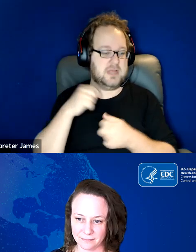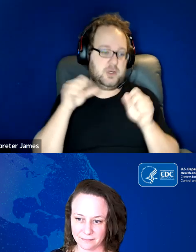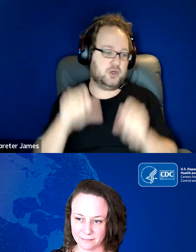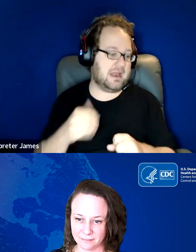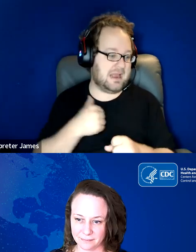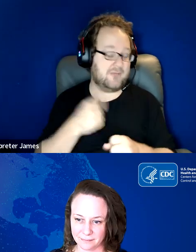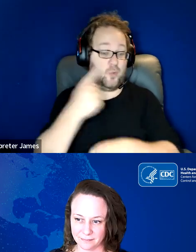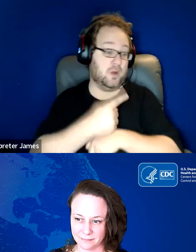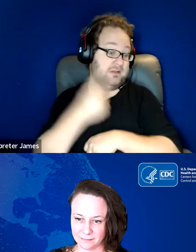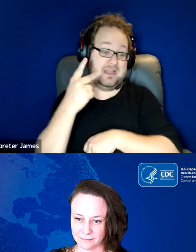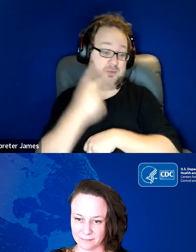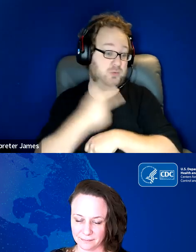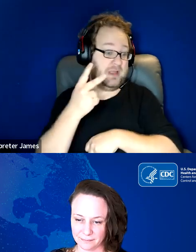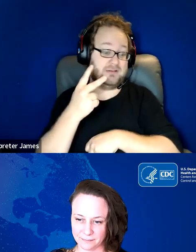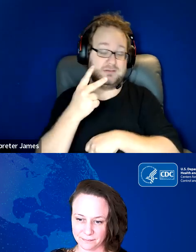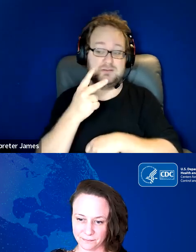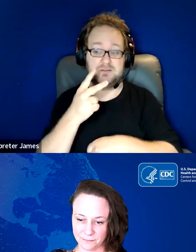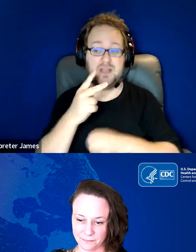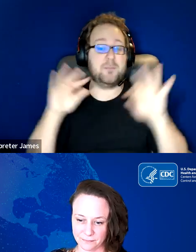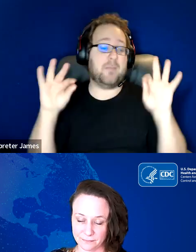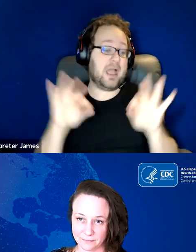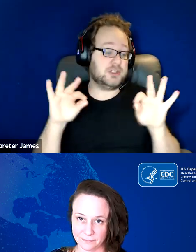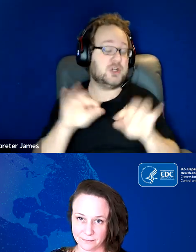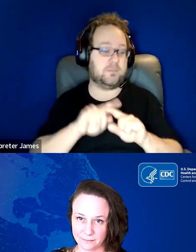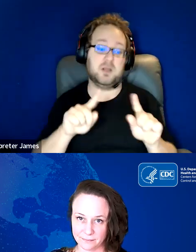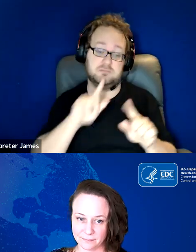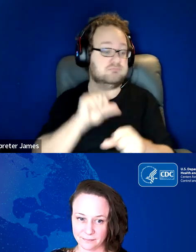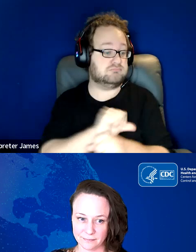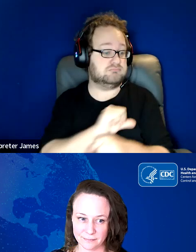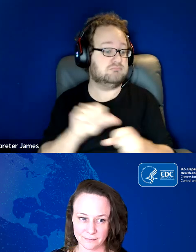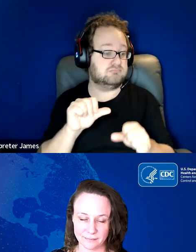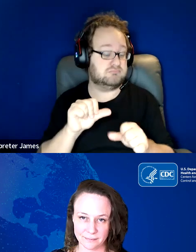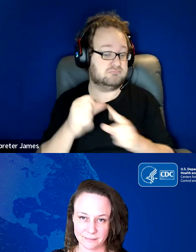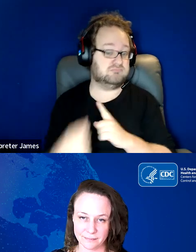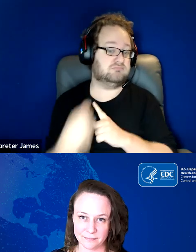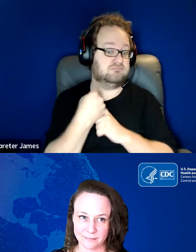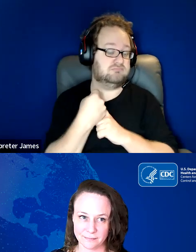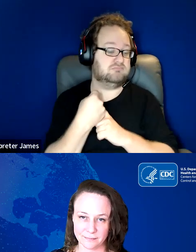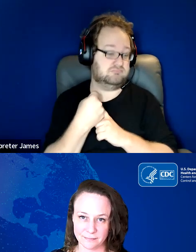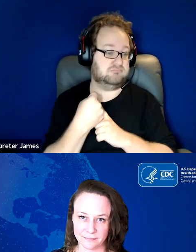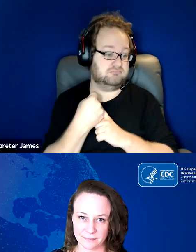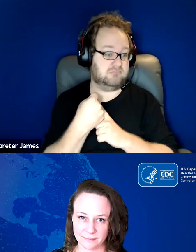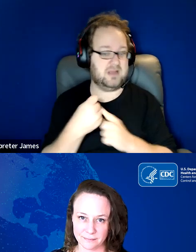day or two of minor but substantial affects on their - on the way they feel.